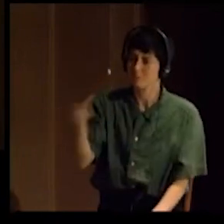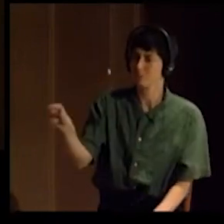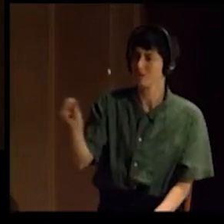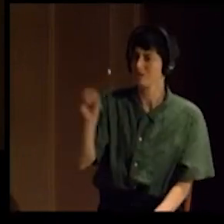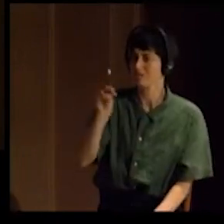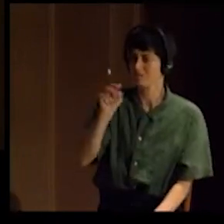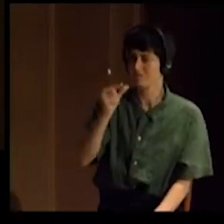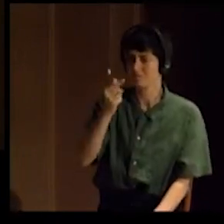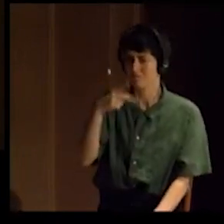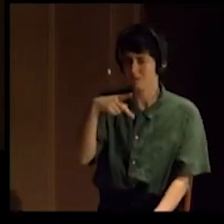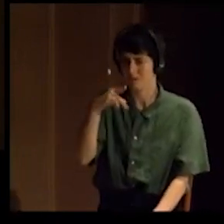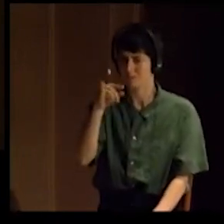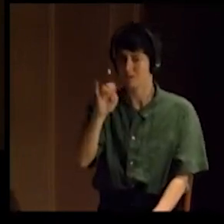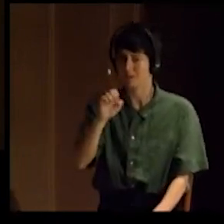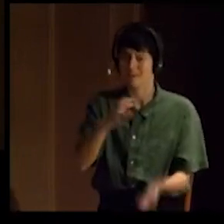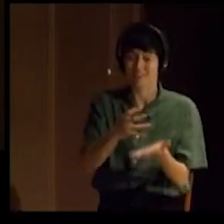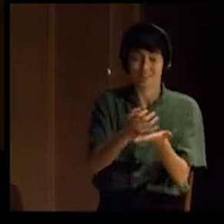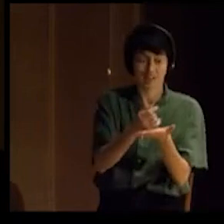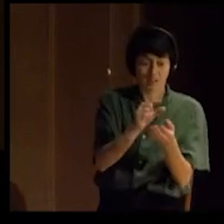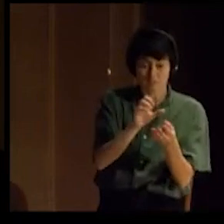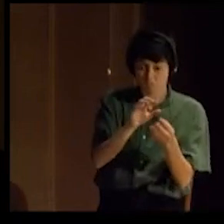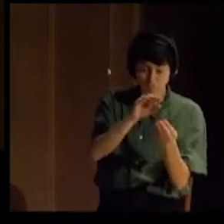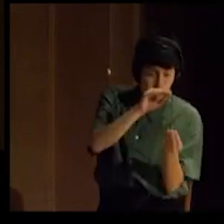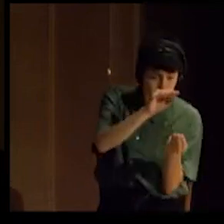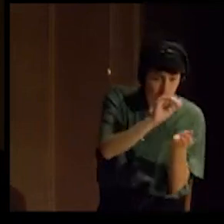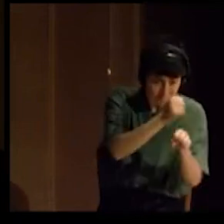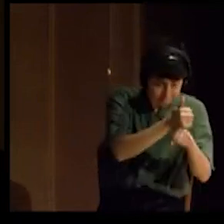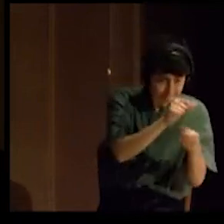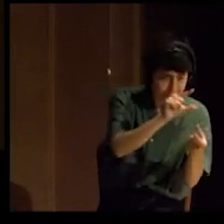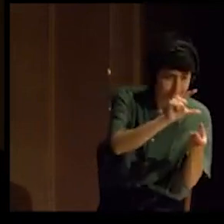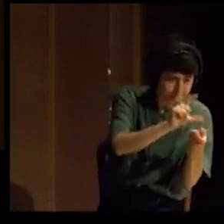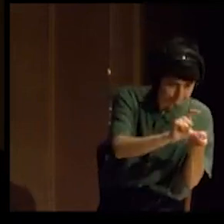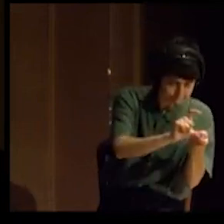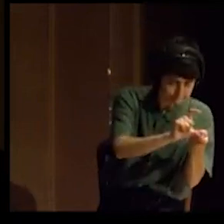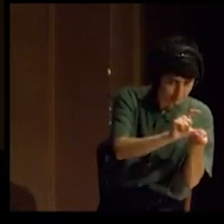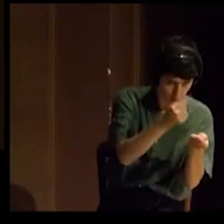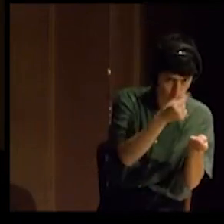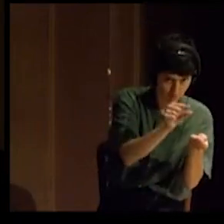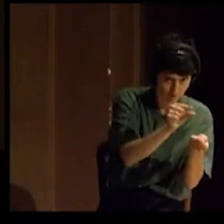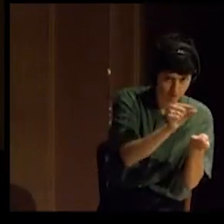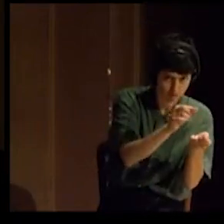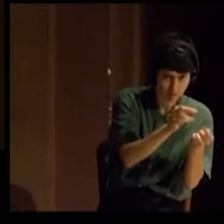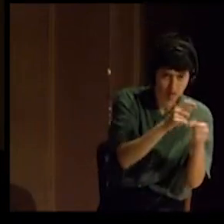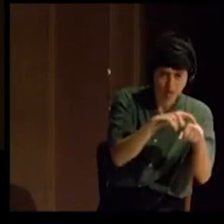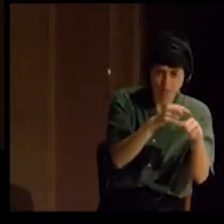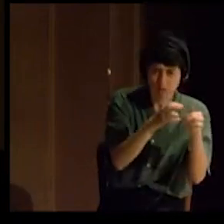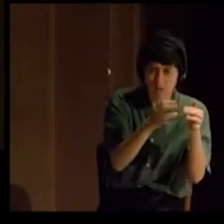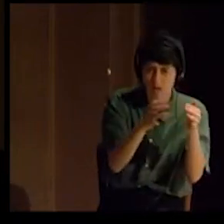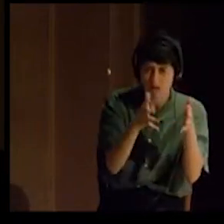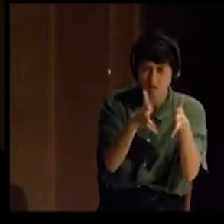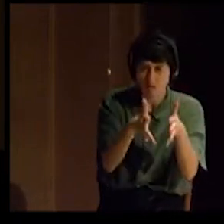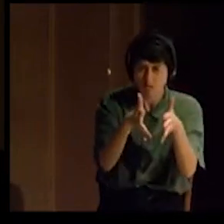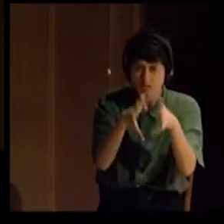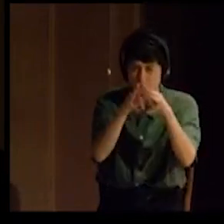but becomes blue in specimens over time. But other than that, I think,